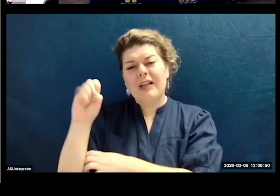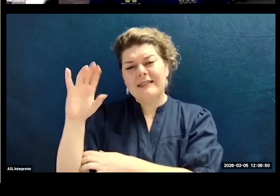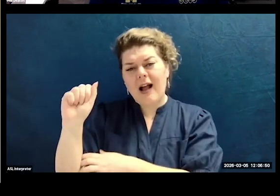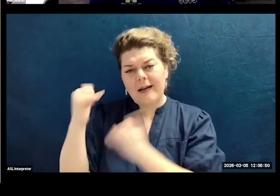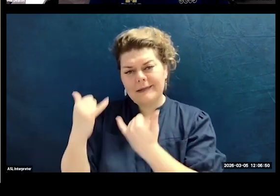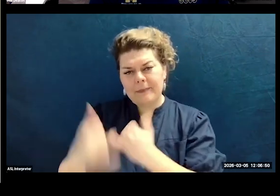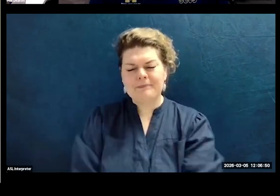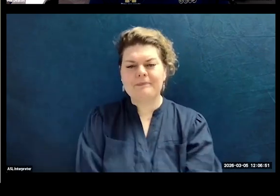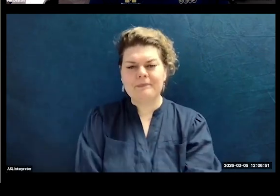Over to you, Jessica.